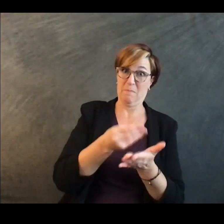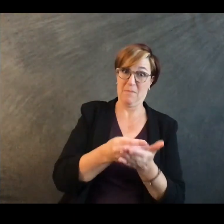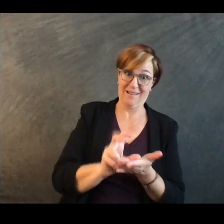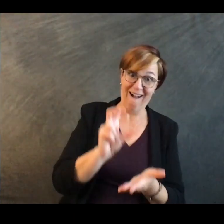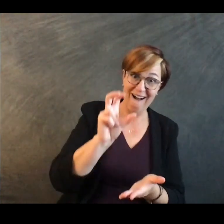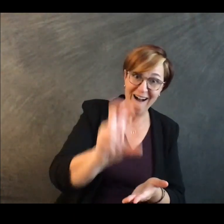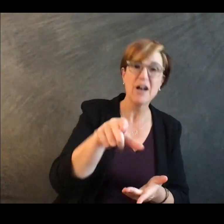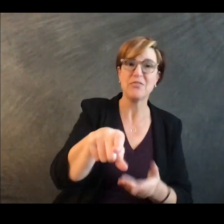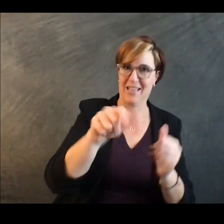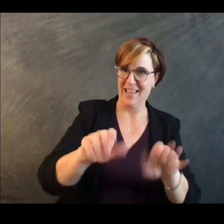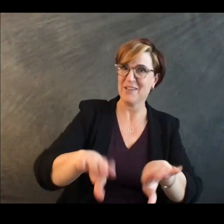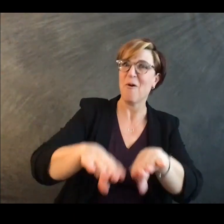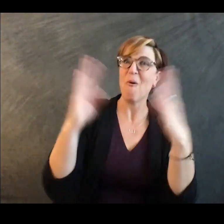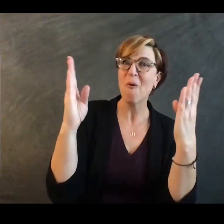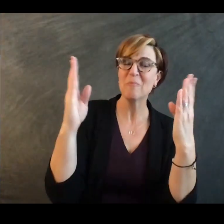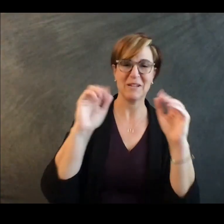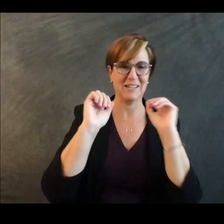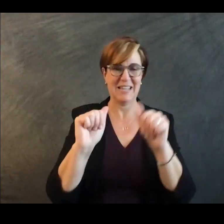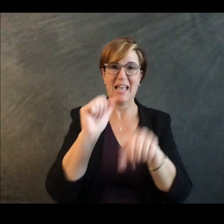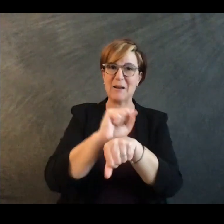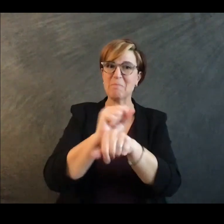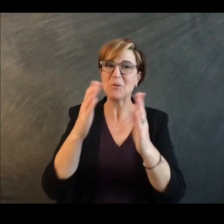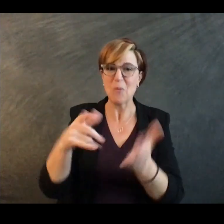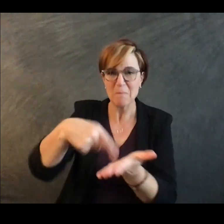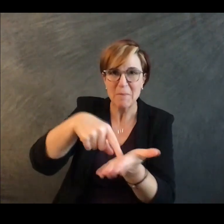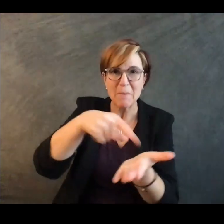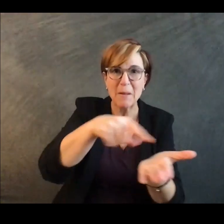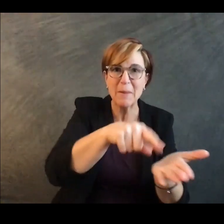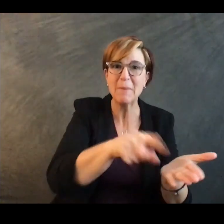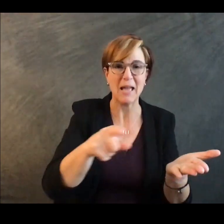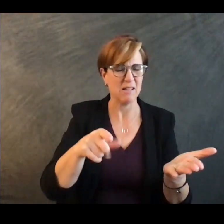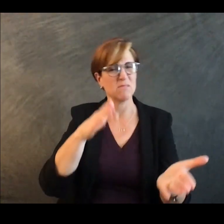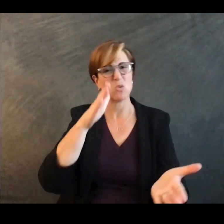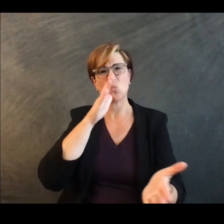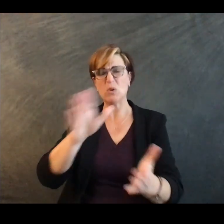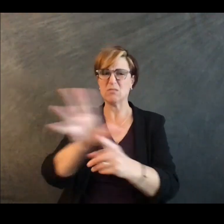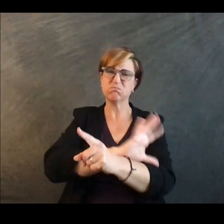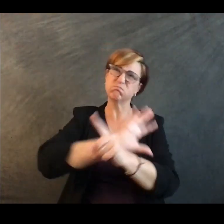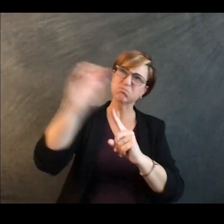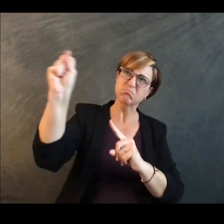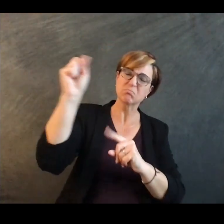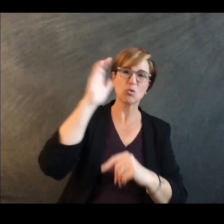we're gonna have a rocket upward I want to thank David Solomon CEO of goldman